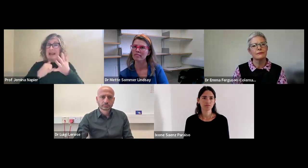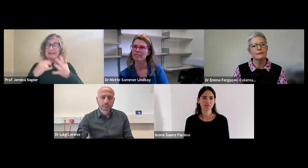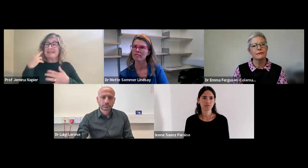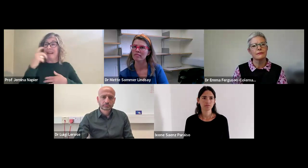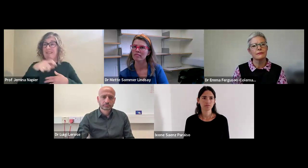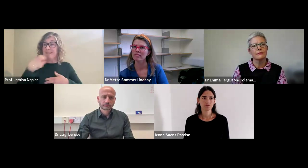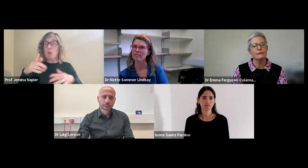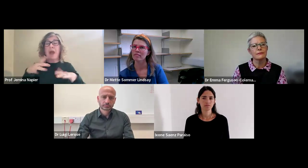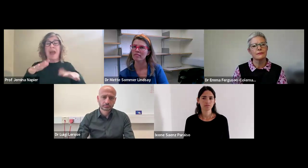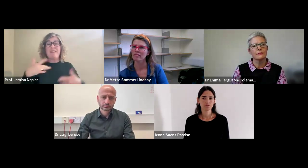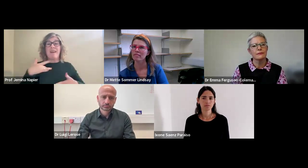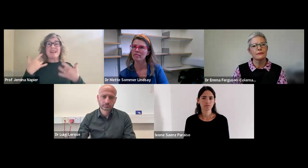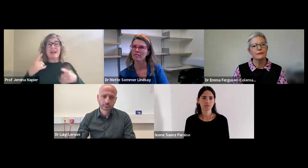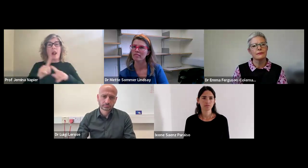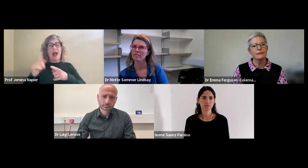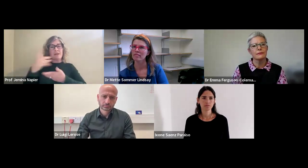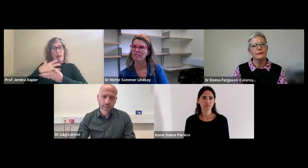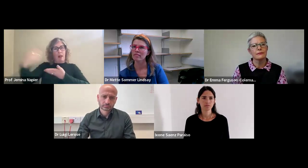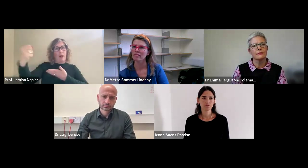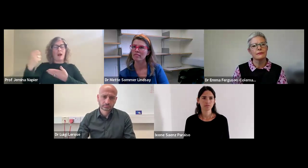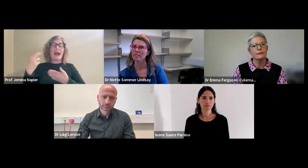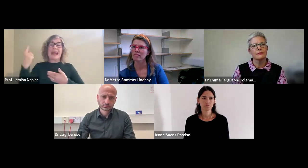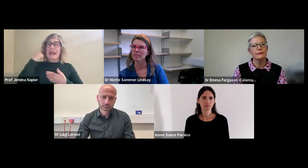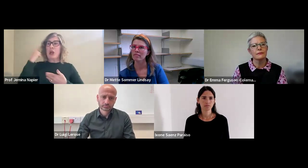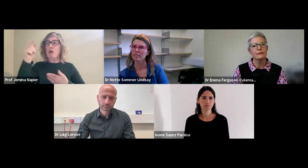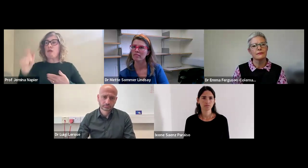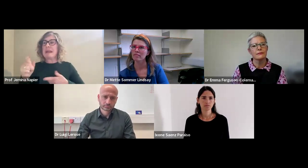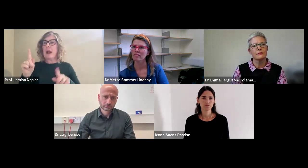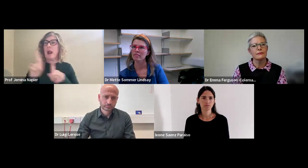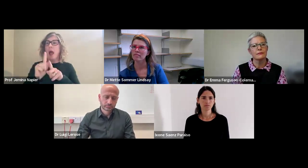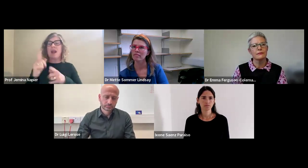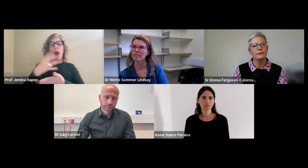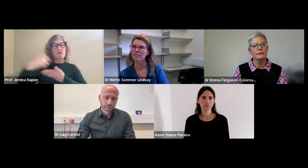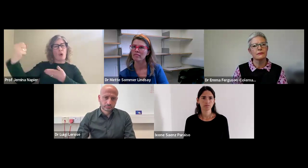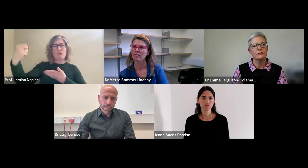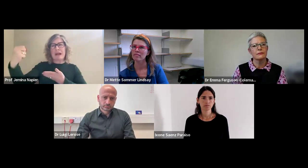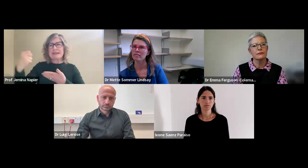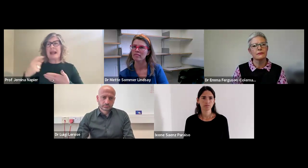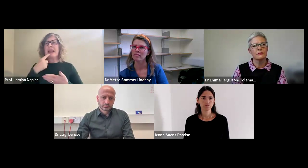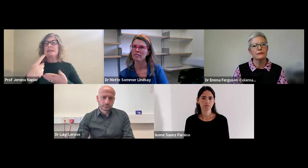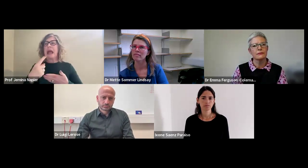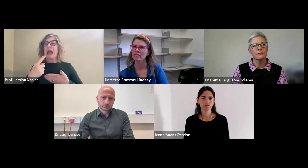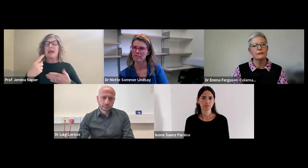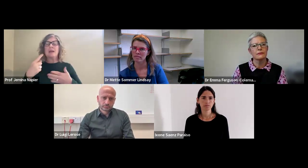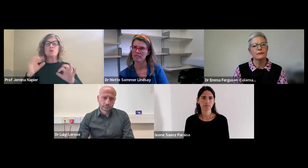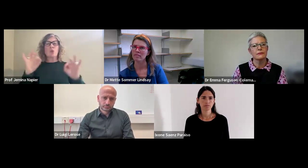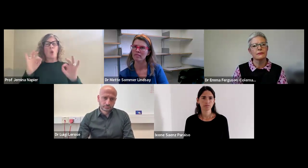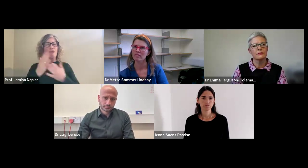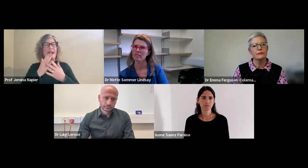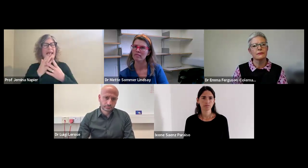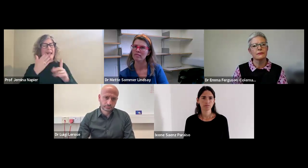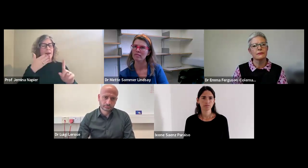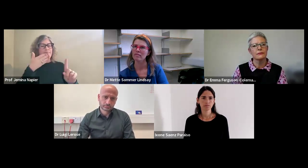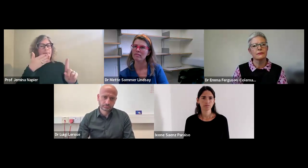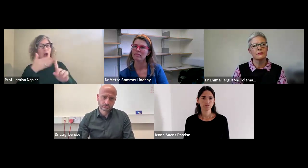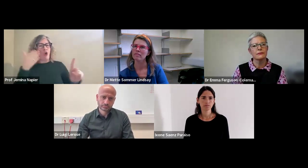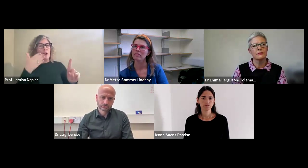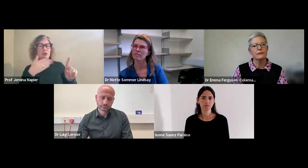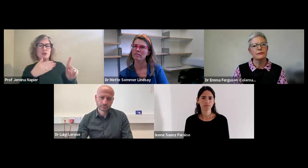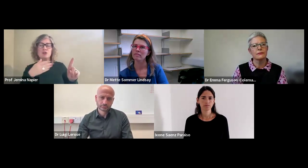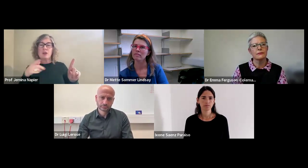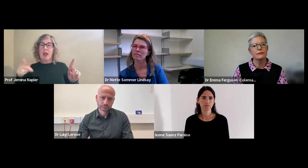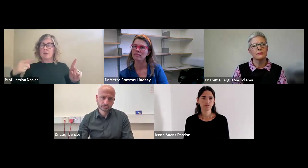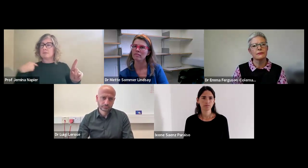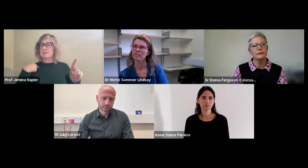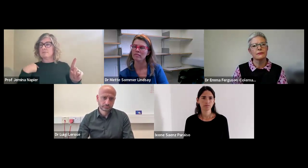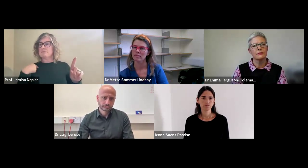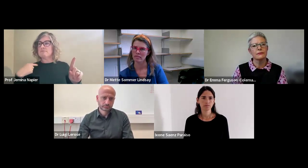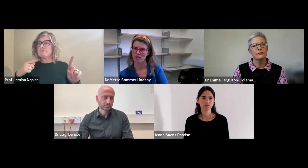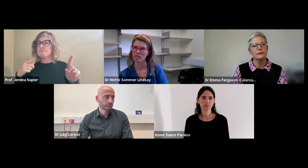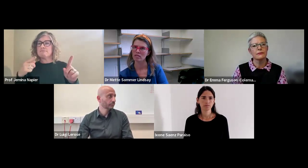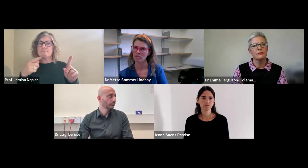your lived experience as deaf people has been appropriated by hearing people who don't really